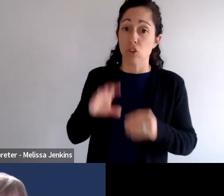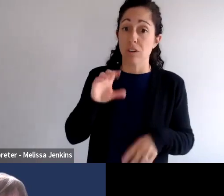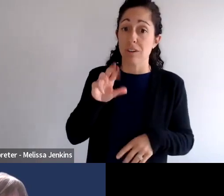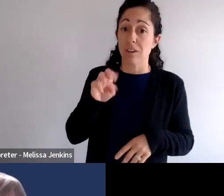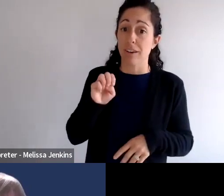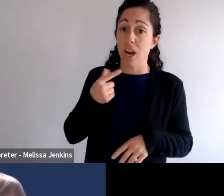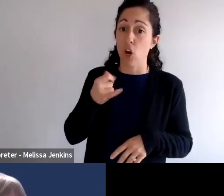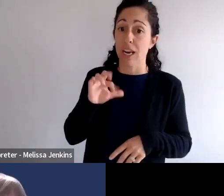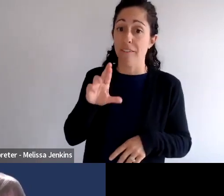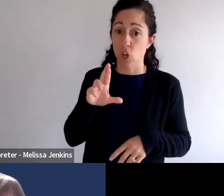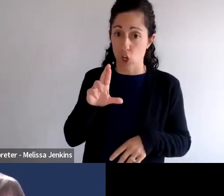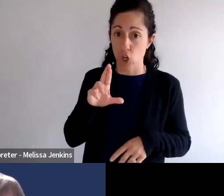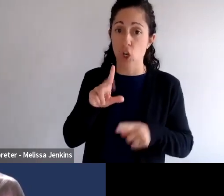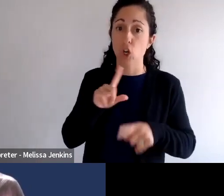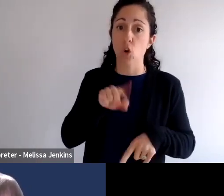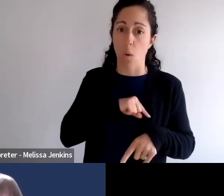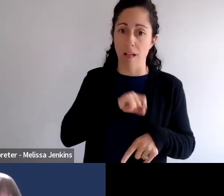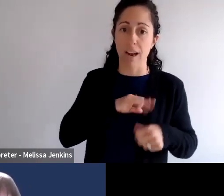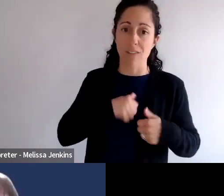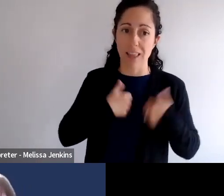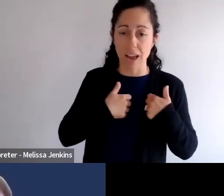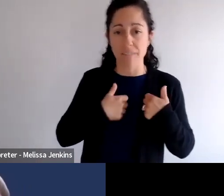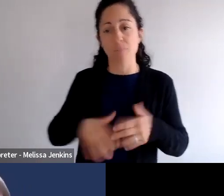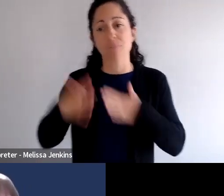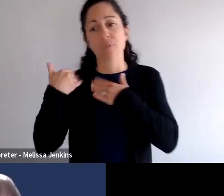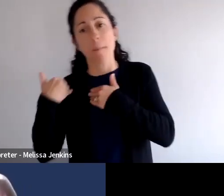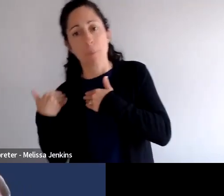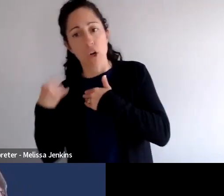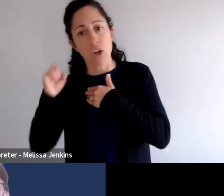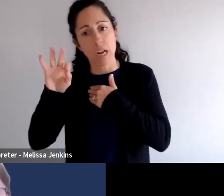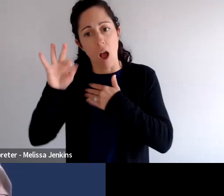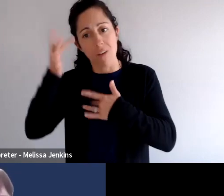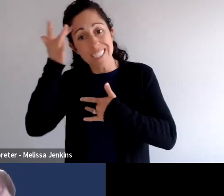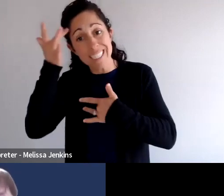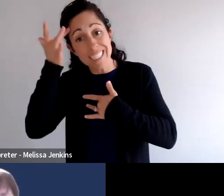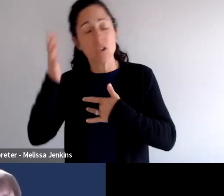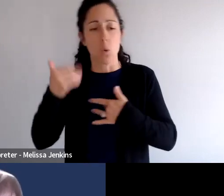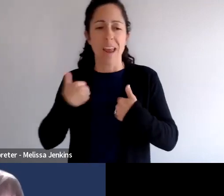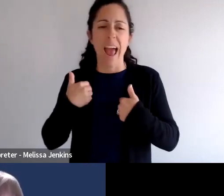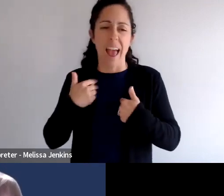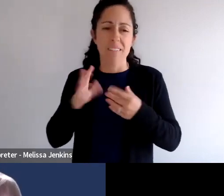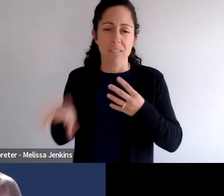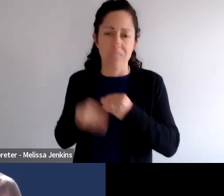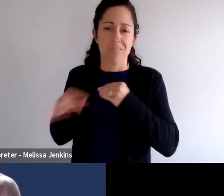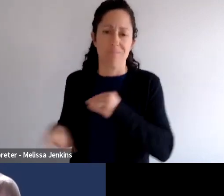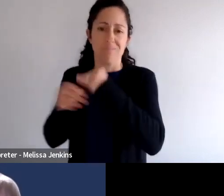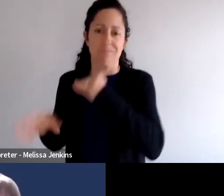have a burden of disease. These are all things that that will be added over time. Bill: Okay, so yeah